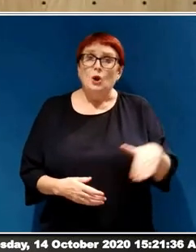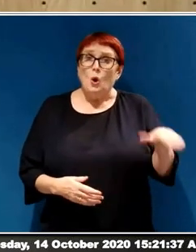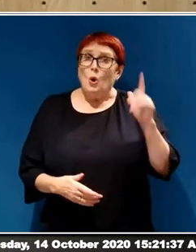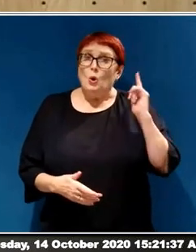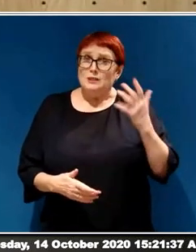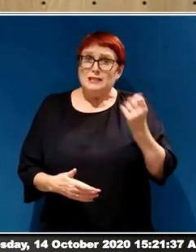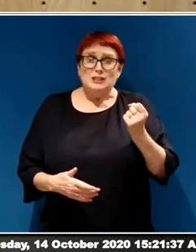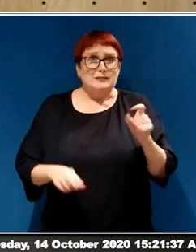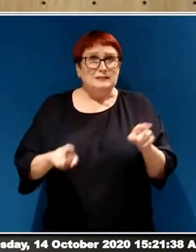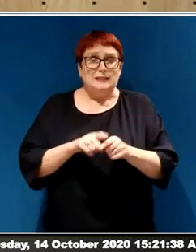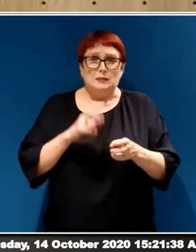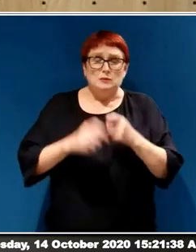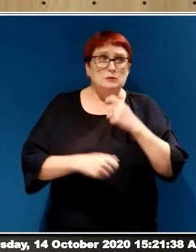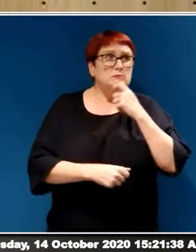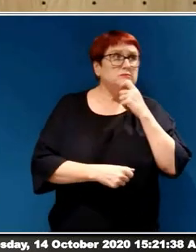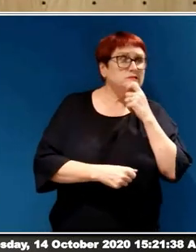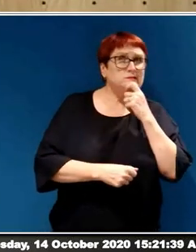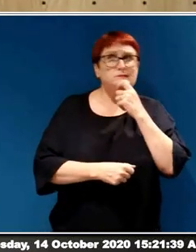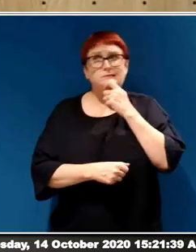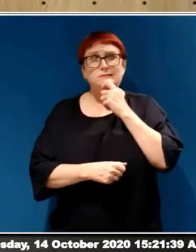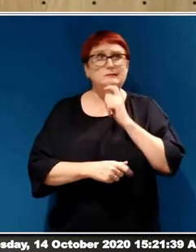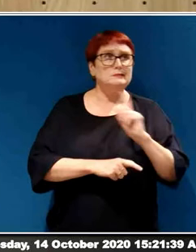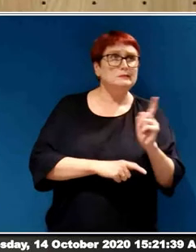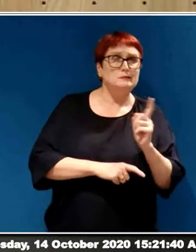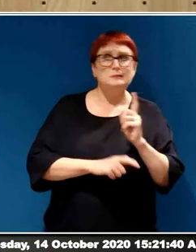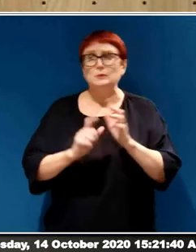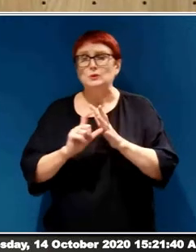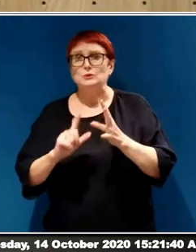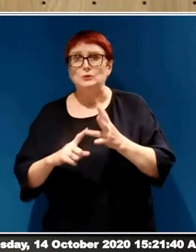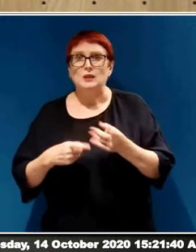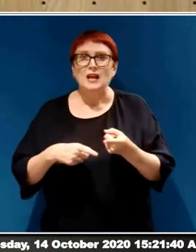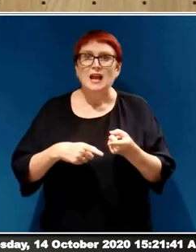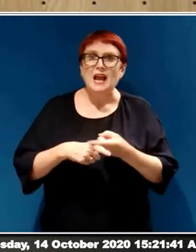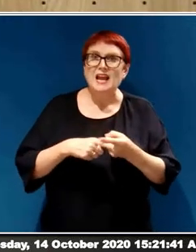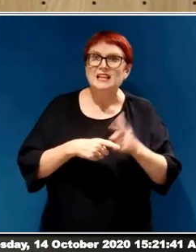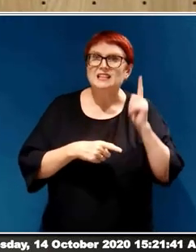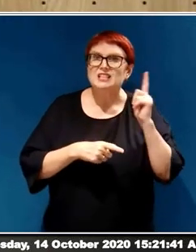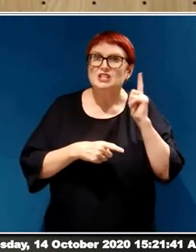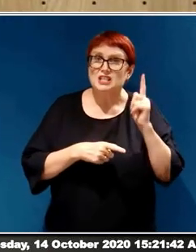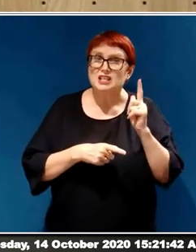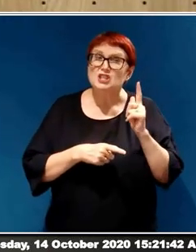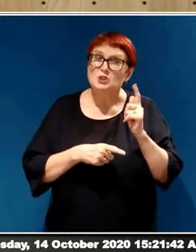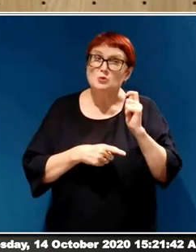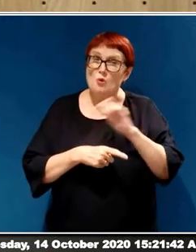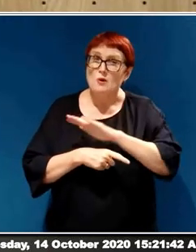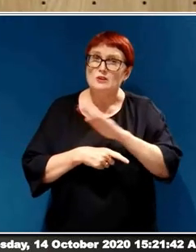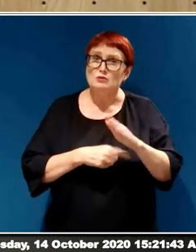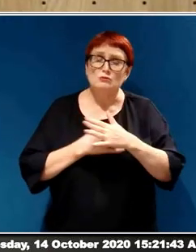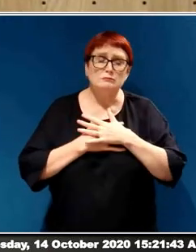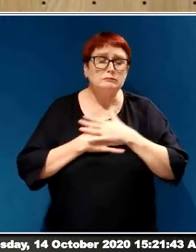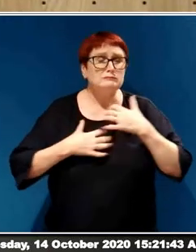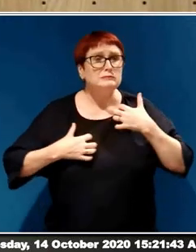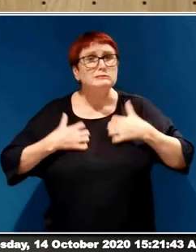teachers are generally pretty passionate about the concepts and themes in the stories that they choose.